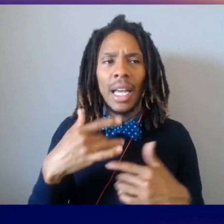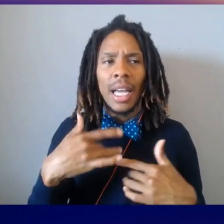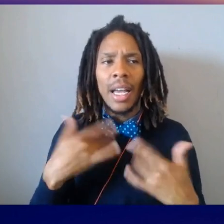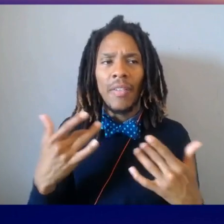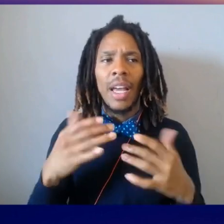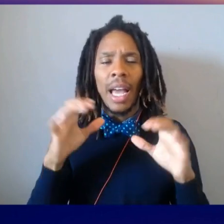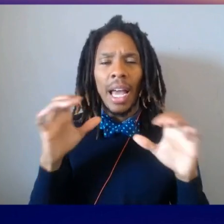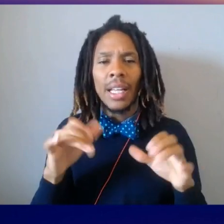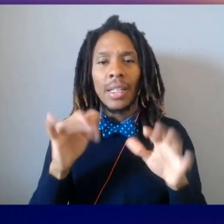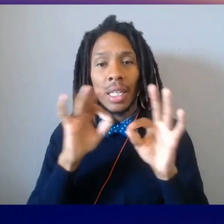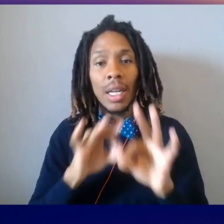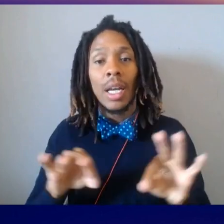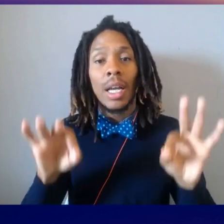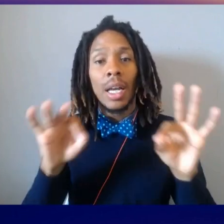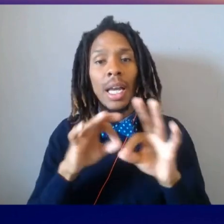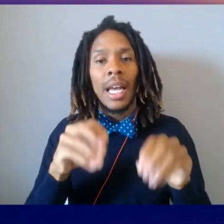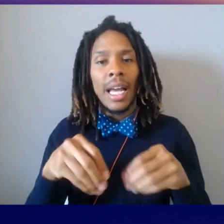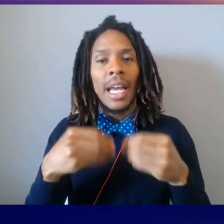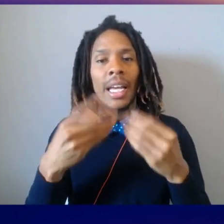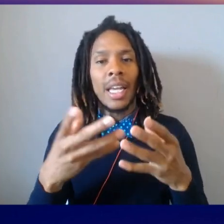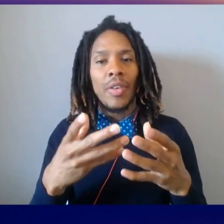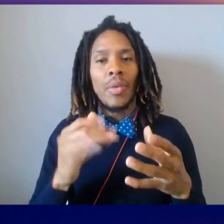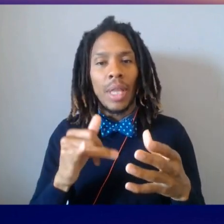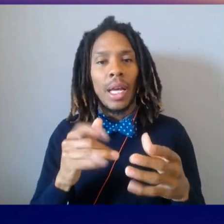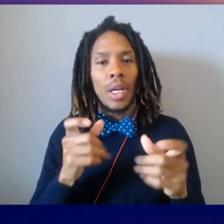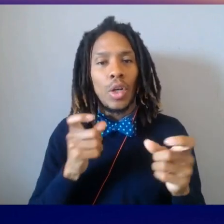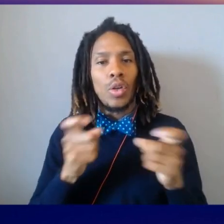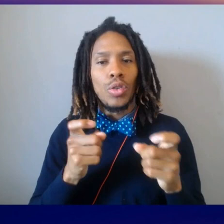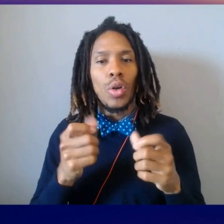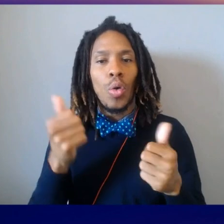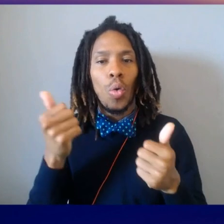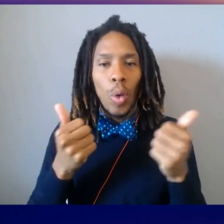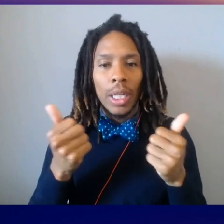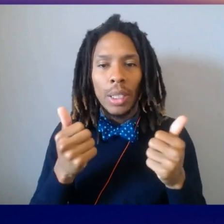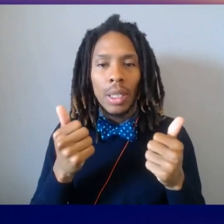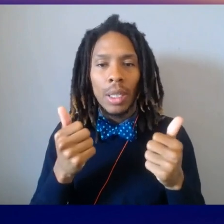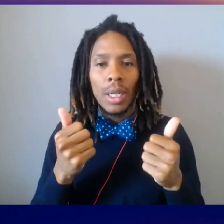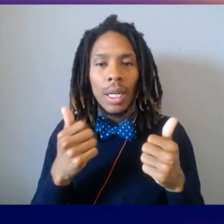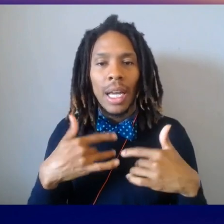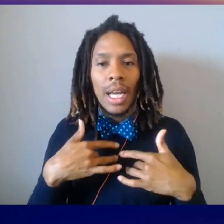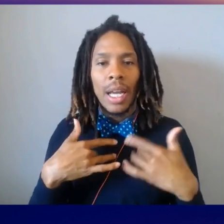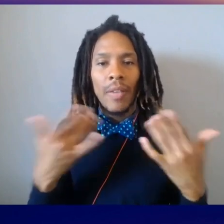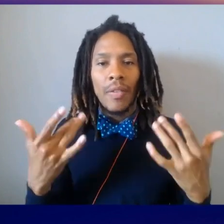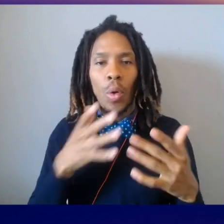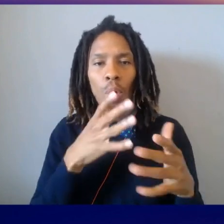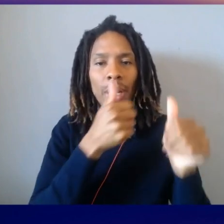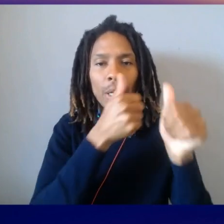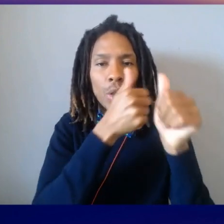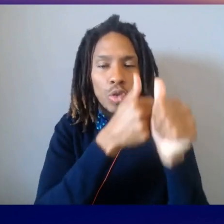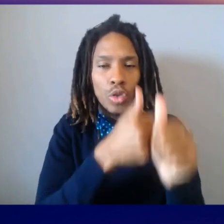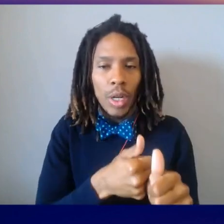It gives you that fine grained control over what events are gonna be tracked. That has a big impact on cost,